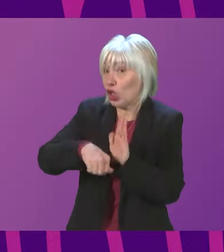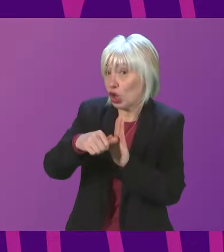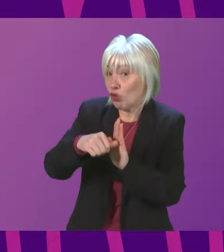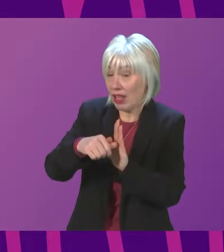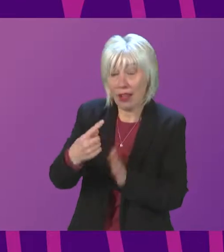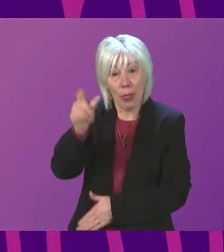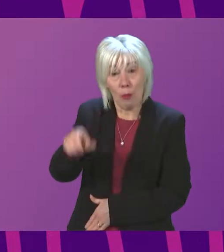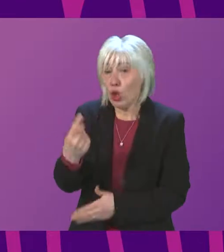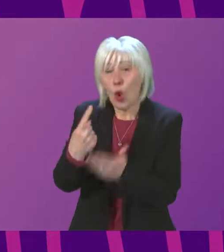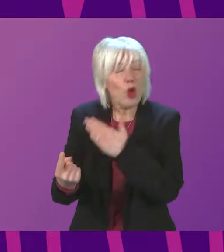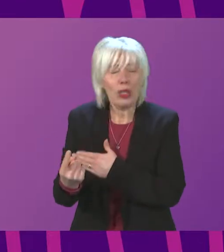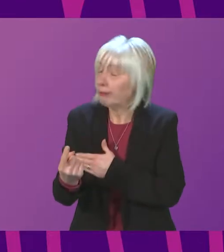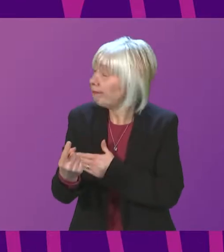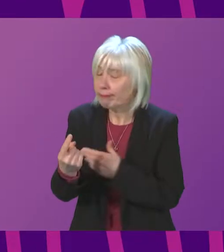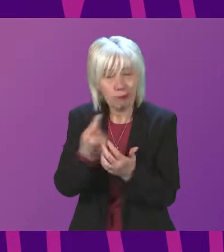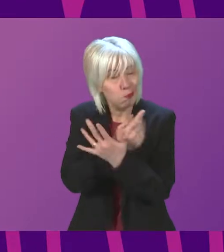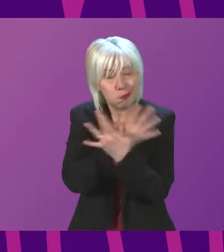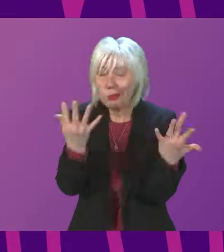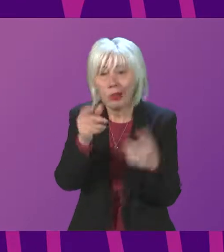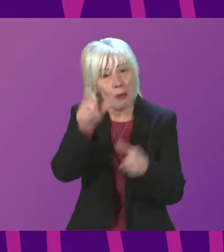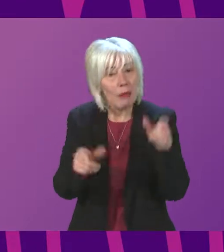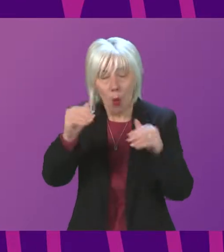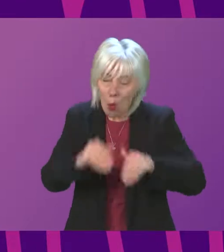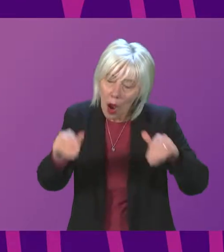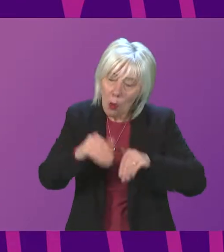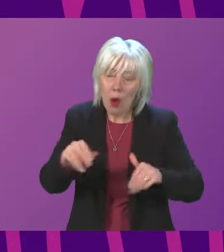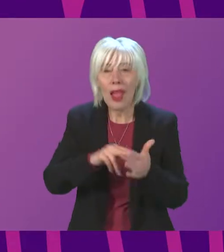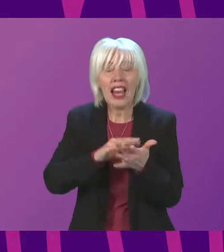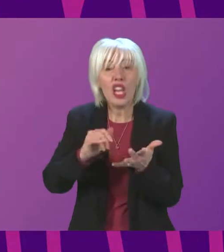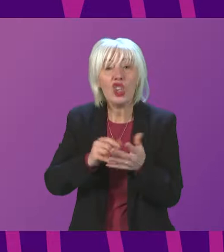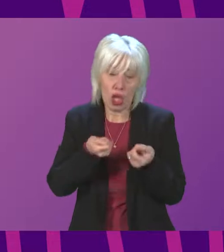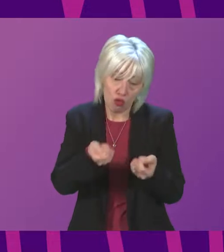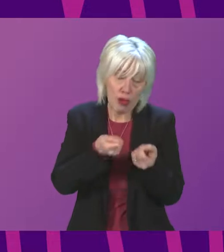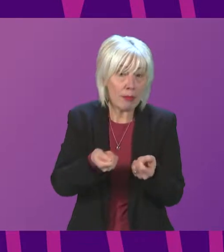There are hundreds of thousands of people waiting for NHS treatment and struggling to cope.